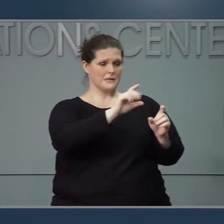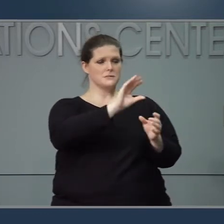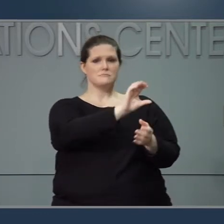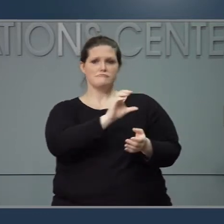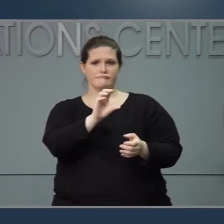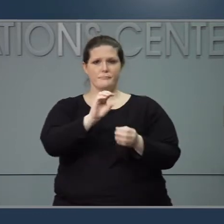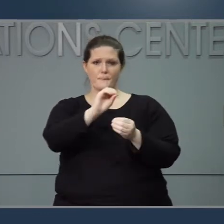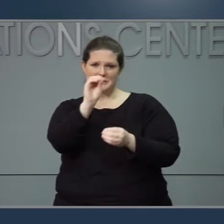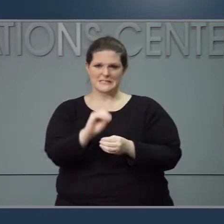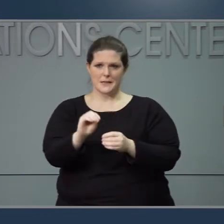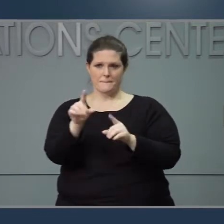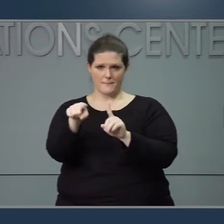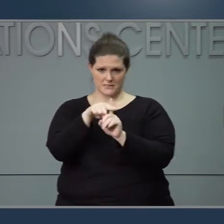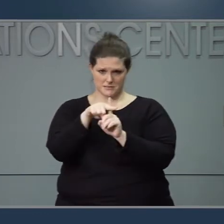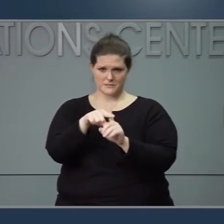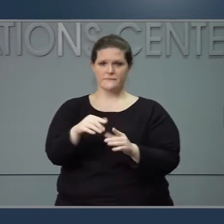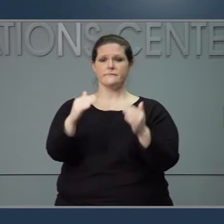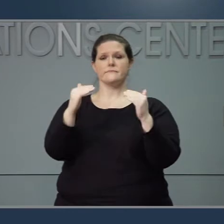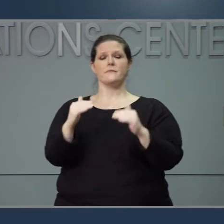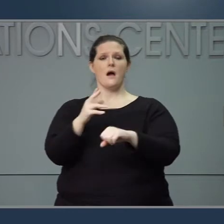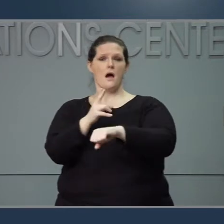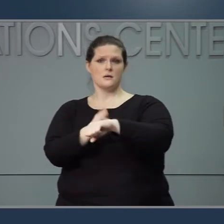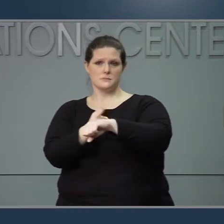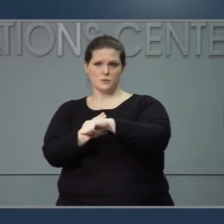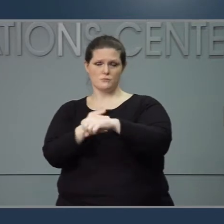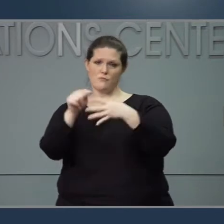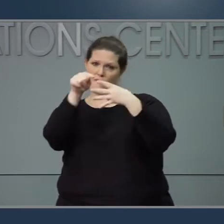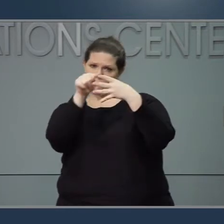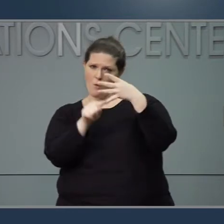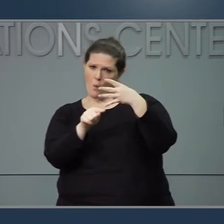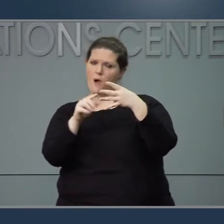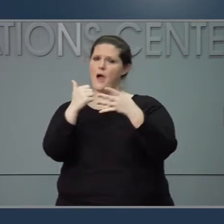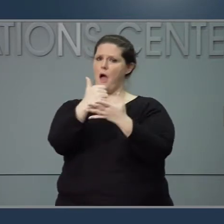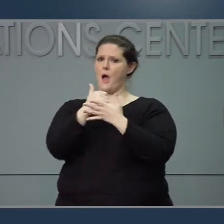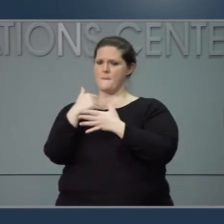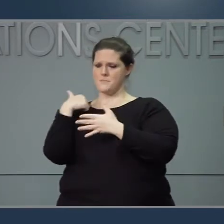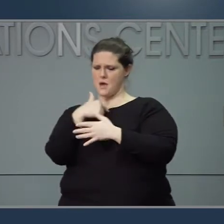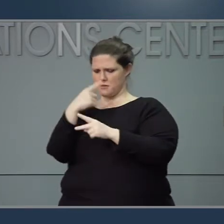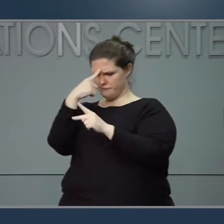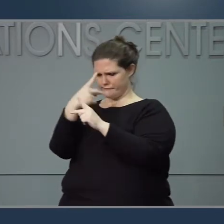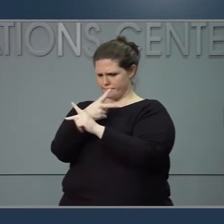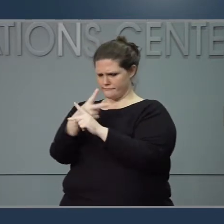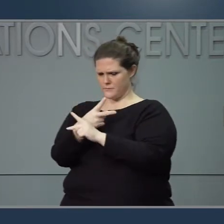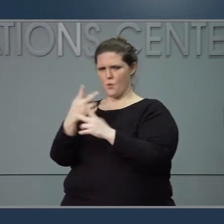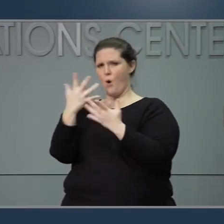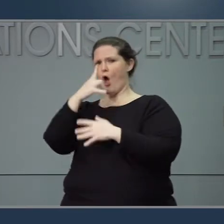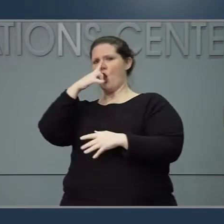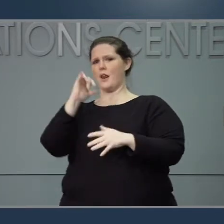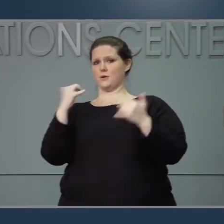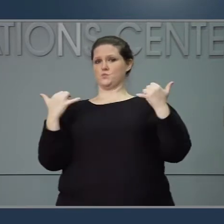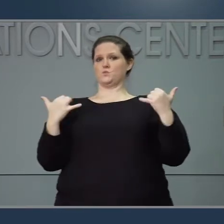Y CADA PUNTO, YO HE ACLARAR ACTUALIZADO LOS DATOS